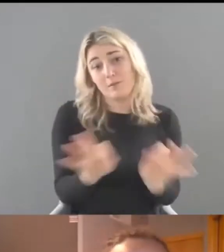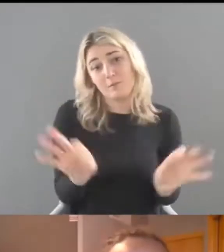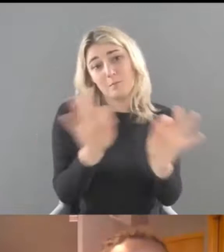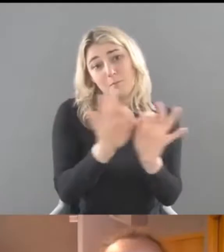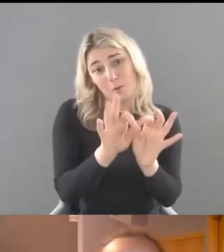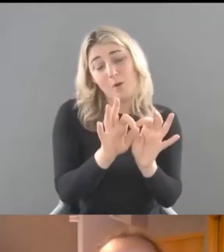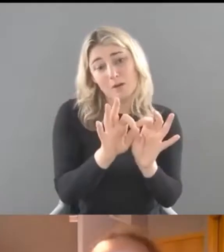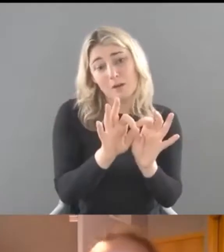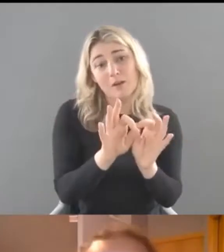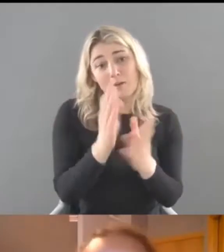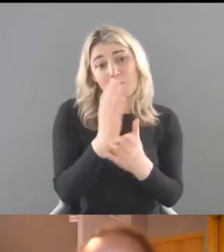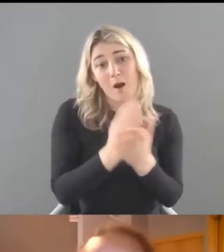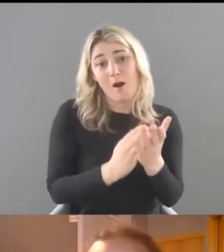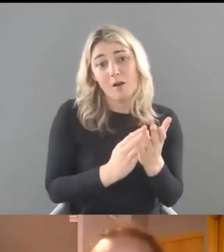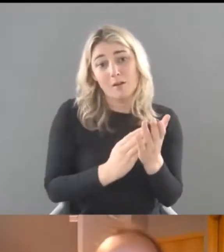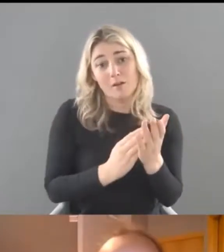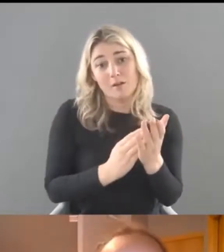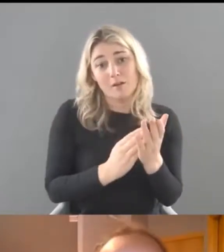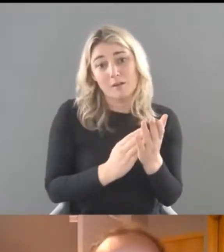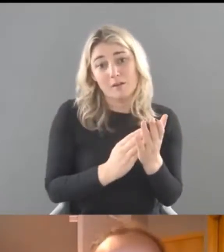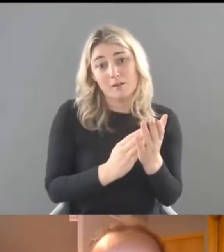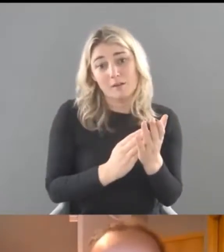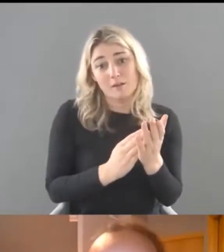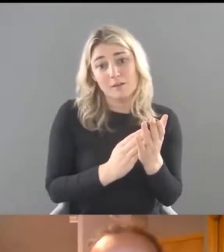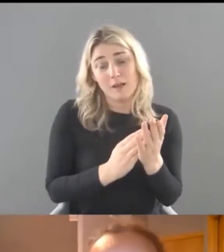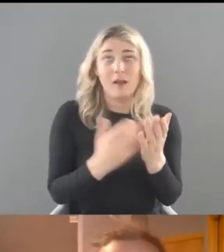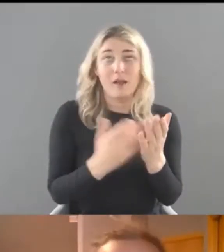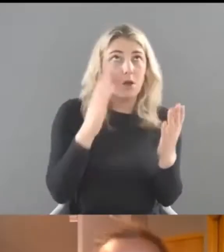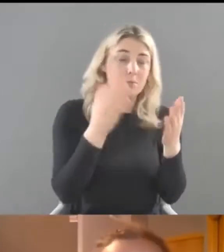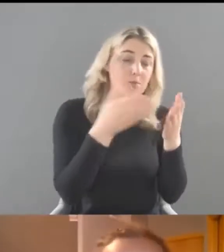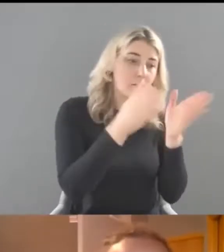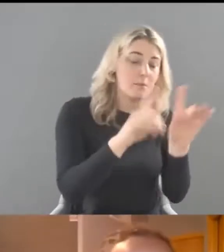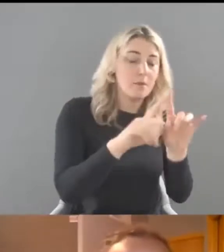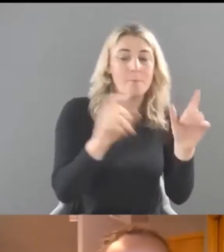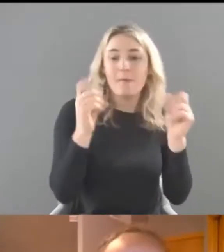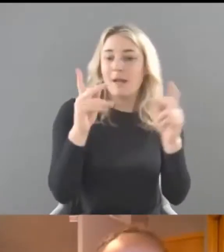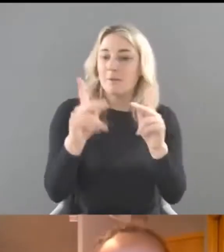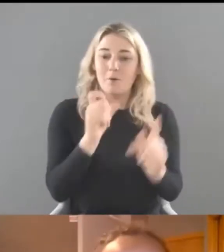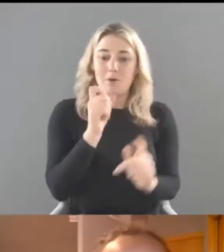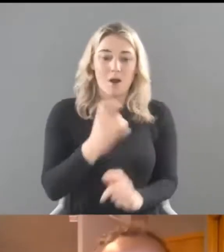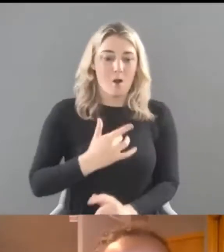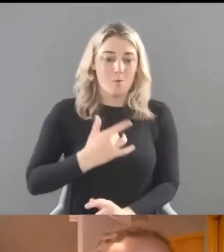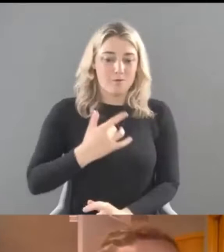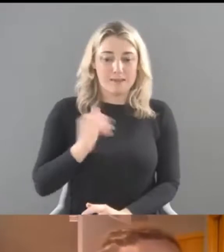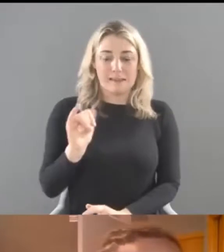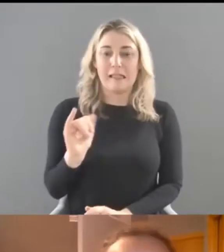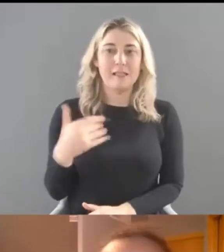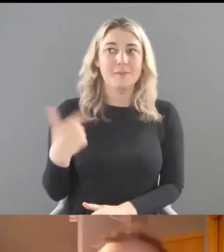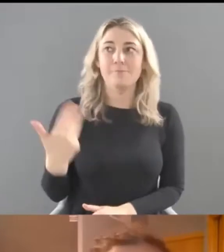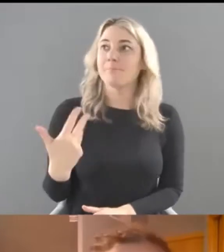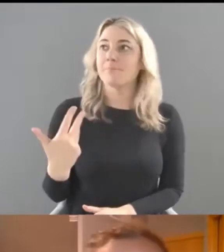you know, I'm generalizing, but maybe people aren't always feeling so ready to talk about, right?